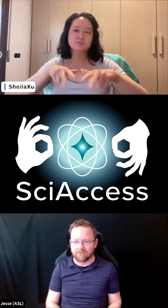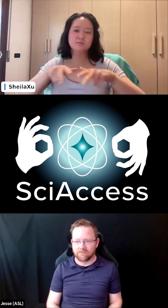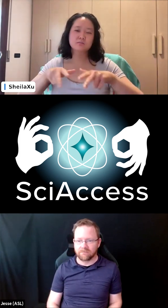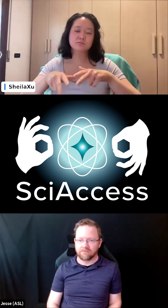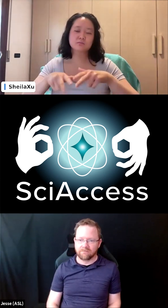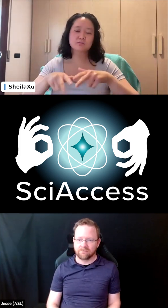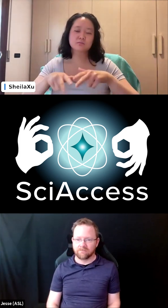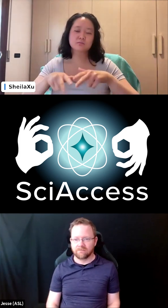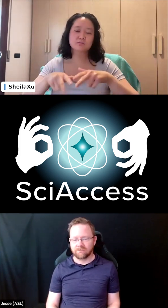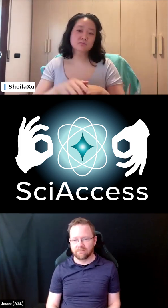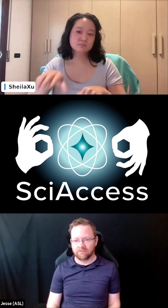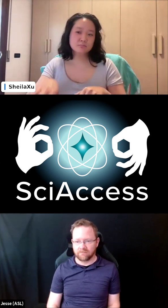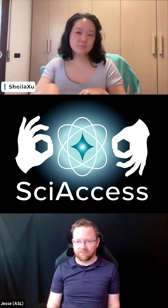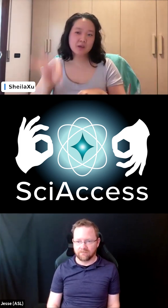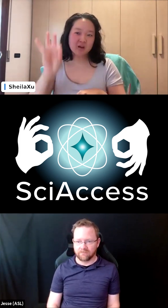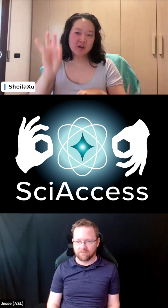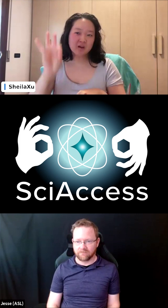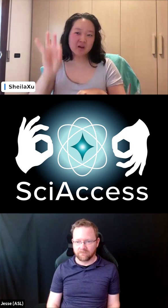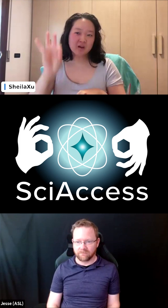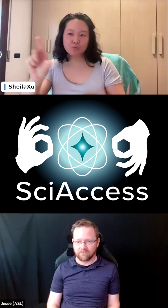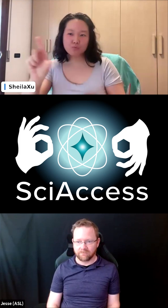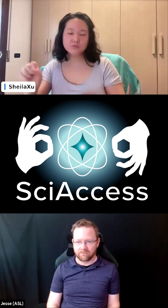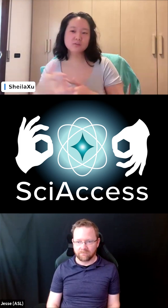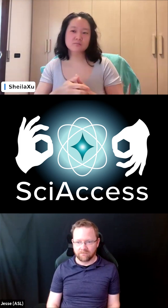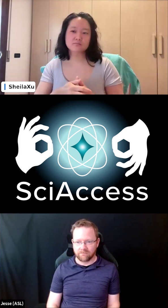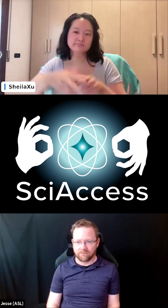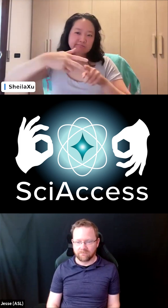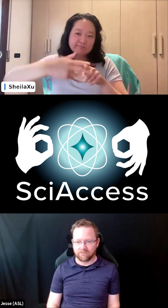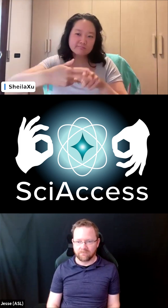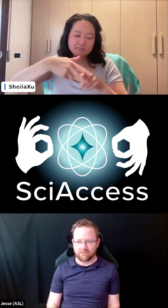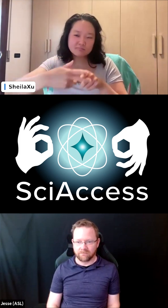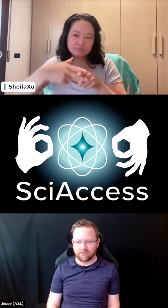spacewalks and making sure we can find the right tools.